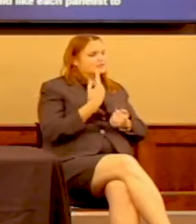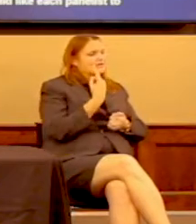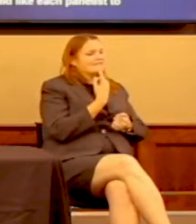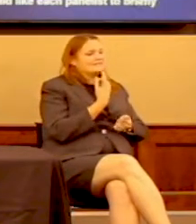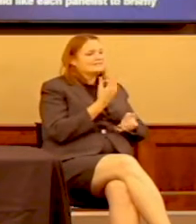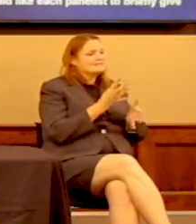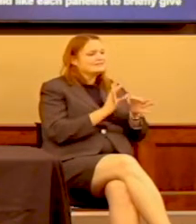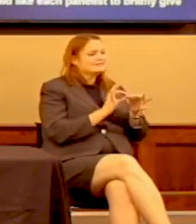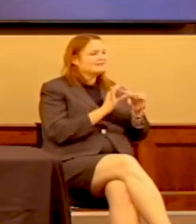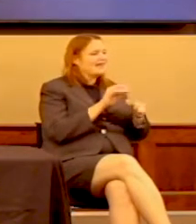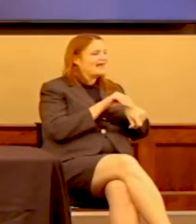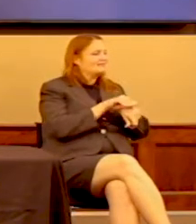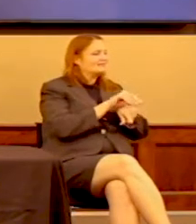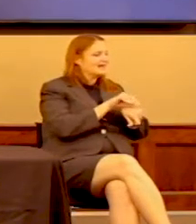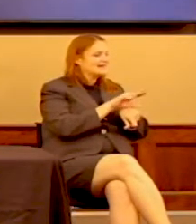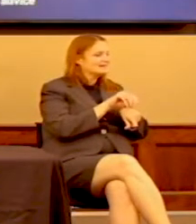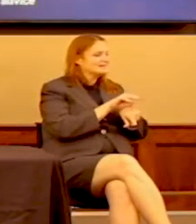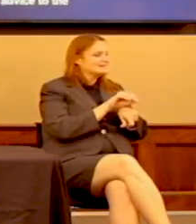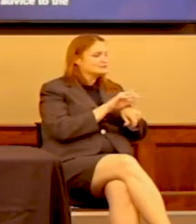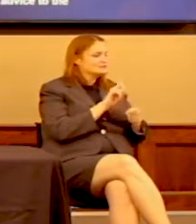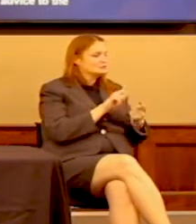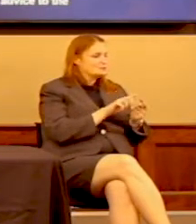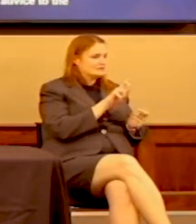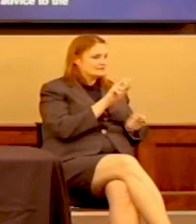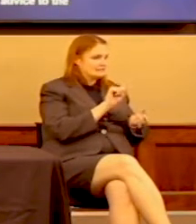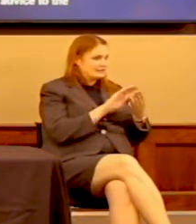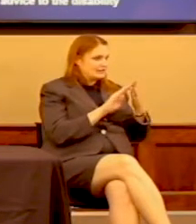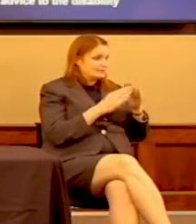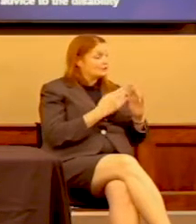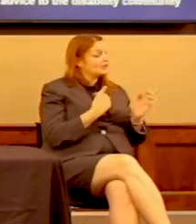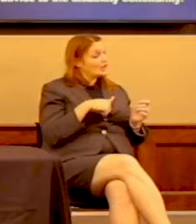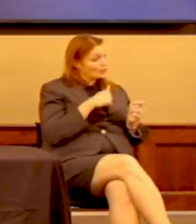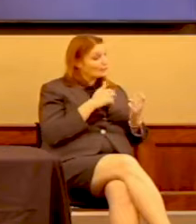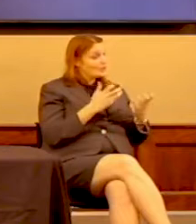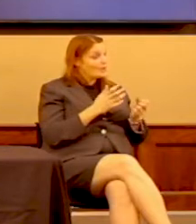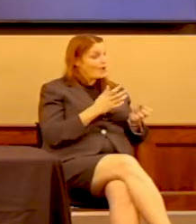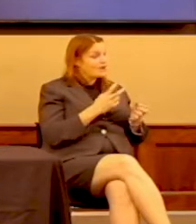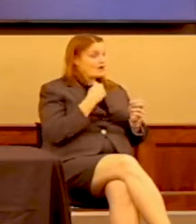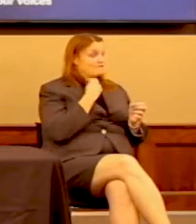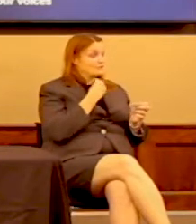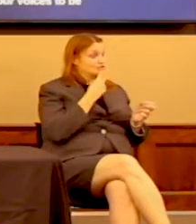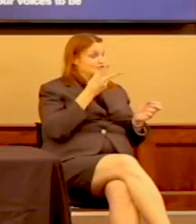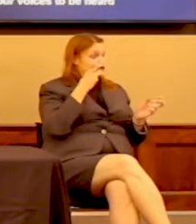disability community we want our voices